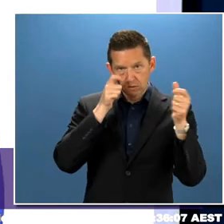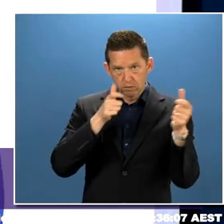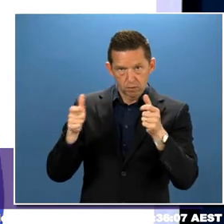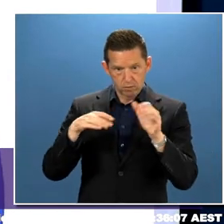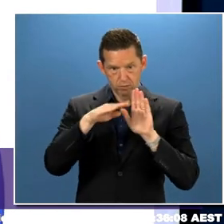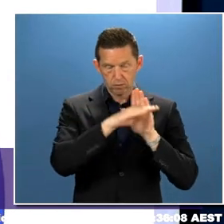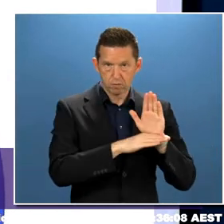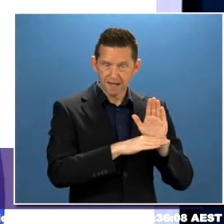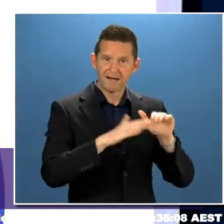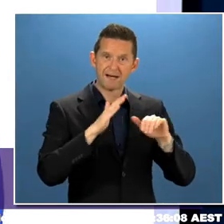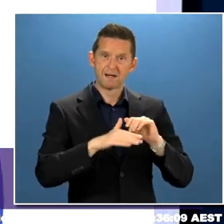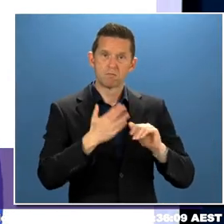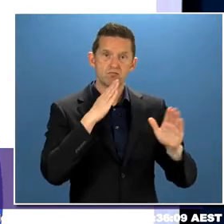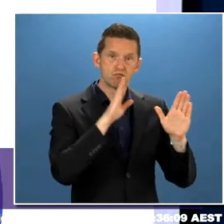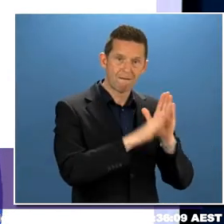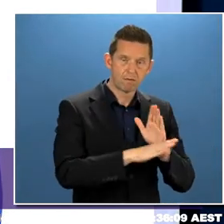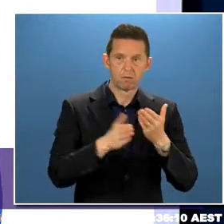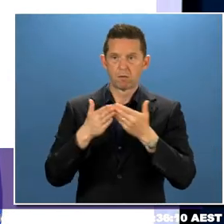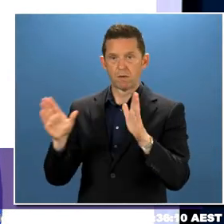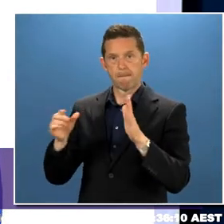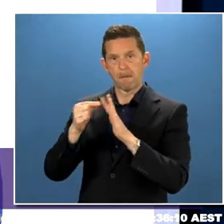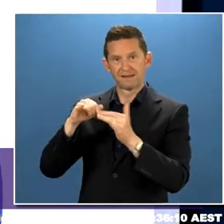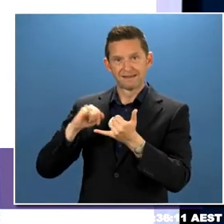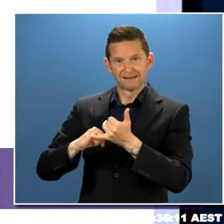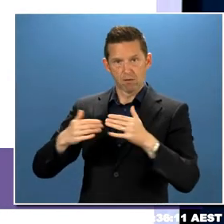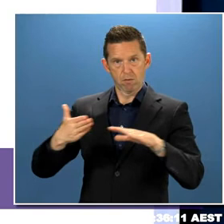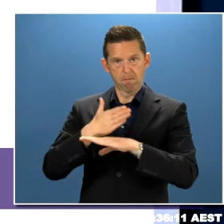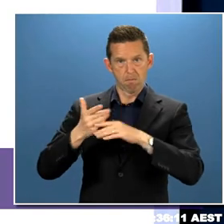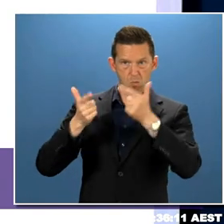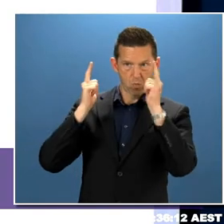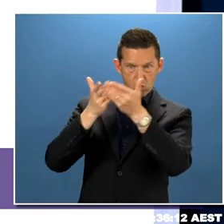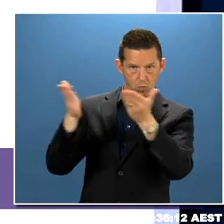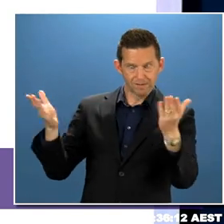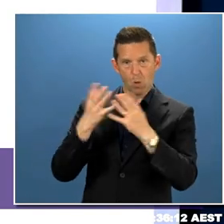private and public sector employers together with governments and the